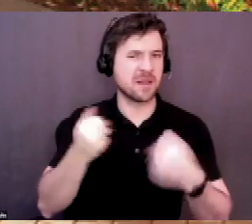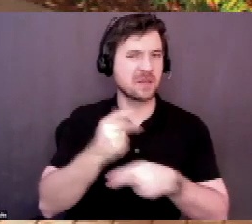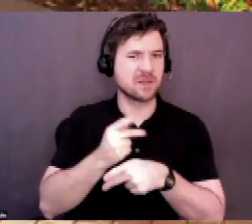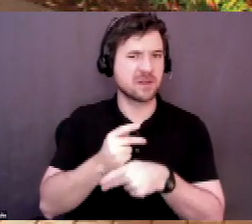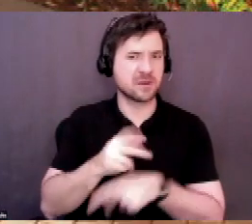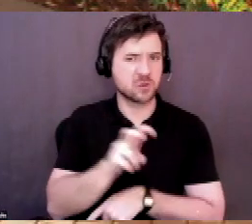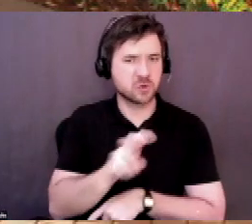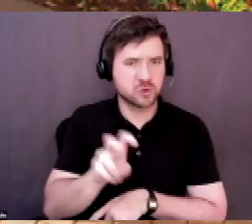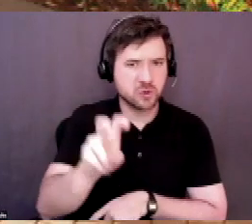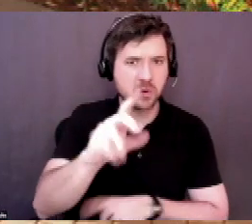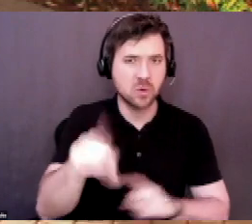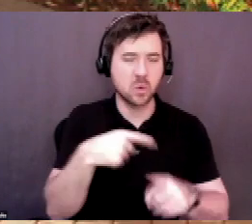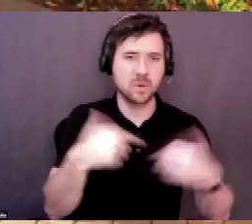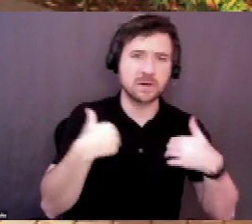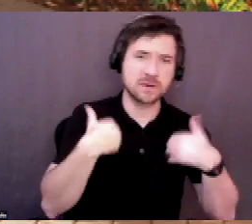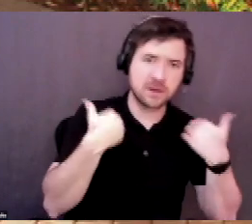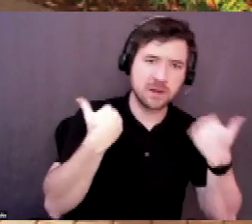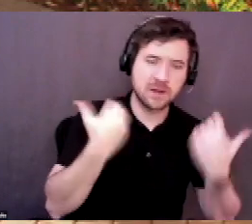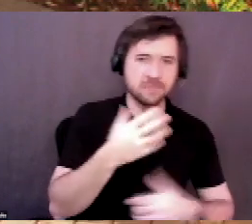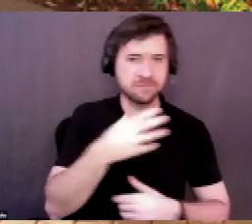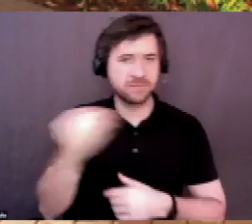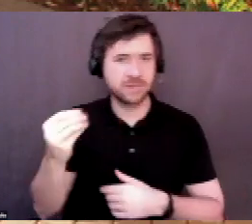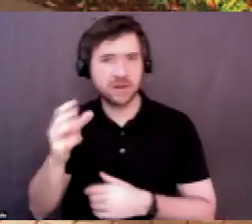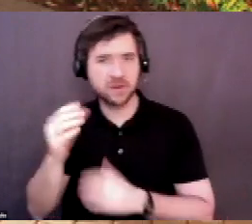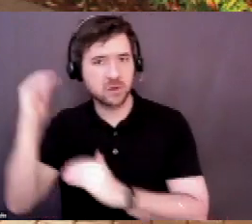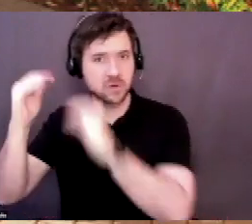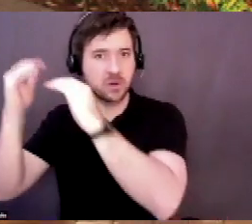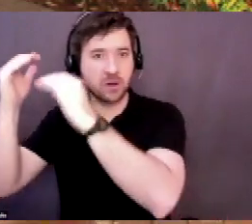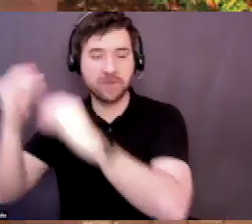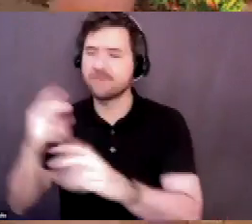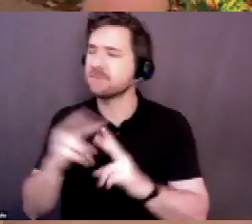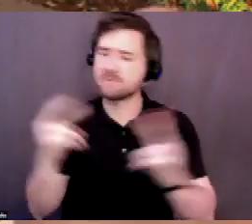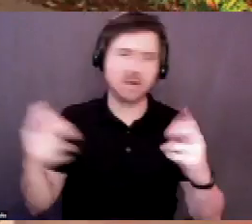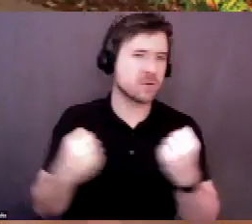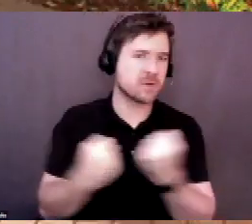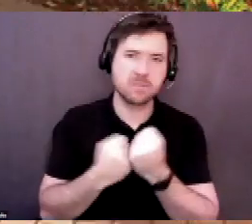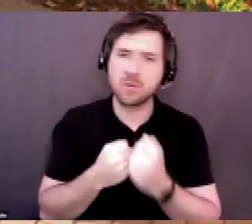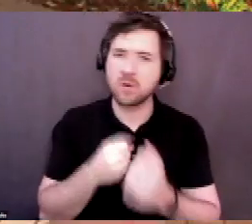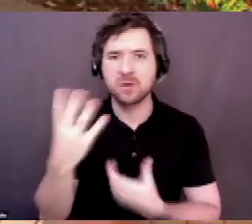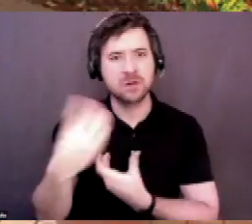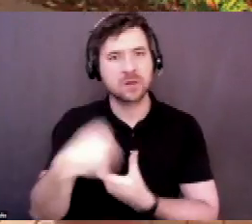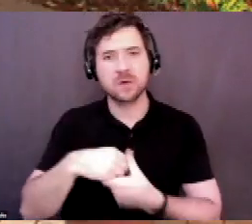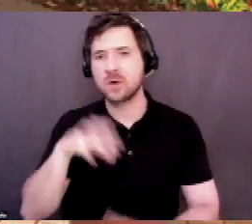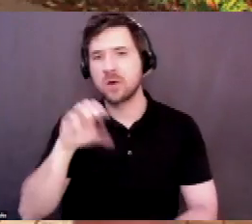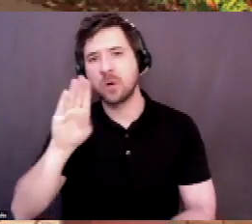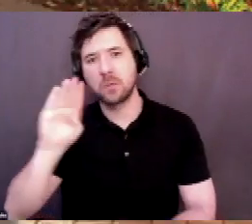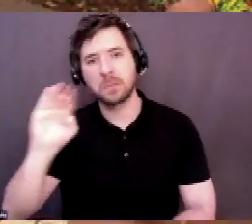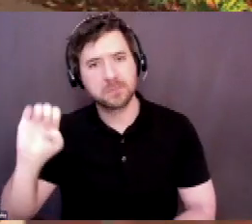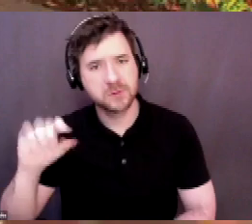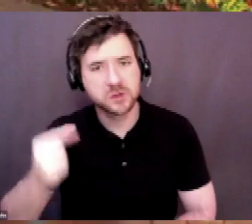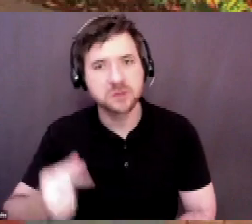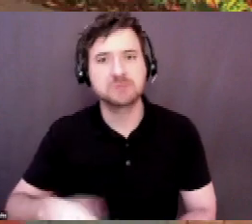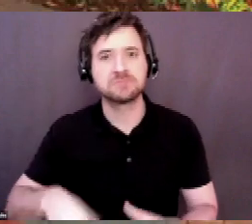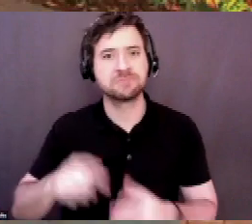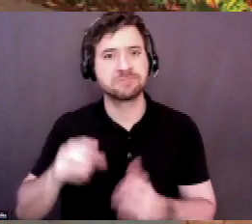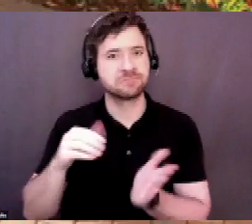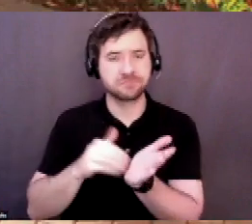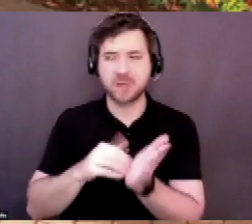including gynecologists that I'd seen over the years who were like, oh yeah, go have a baby, you're going to be great.